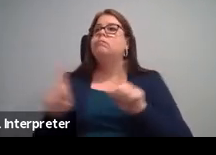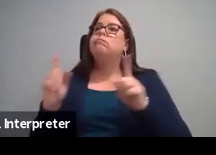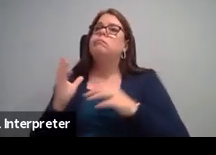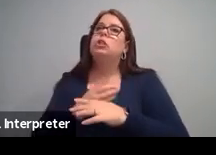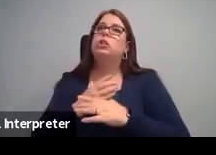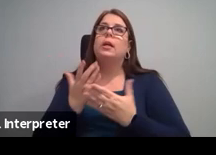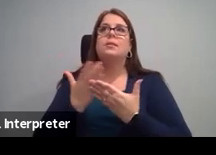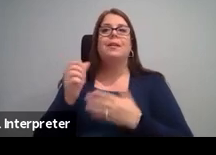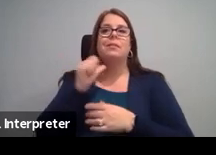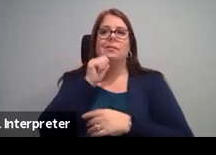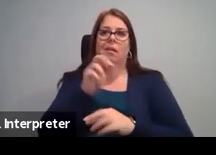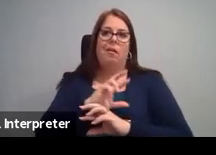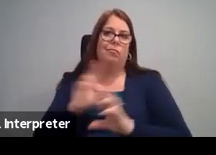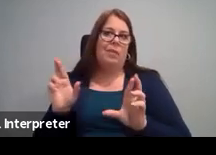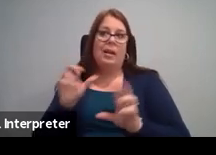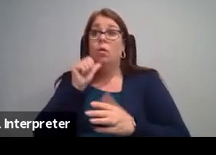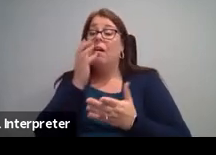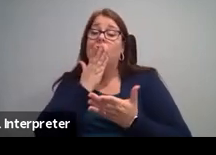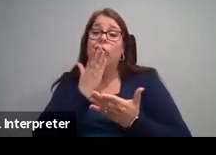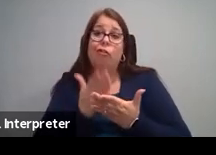Cathy Reznicek: isn't good and ready